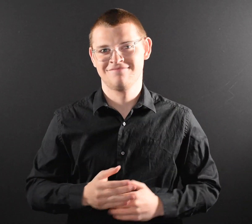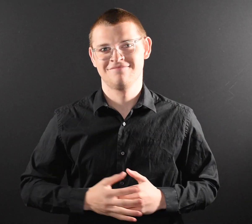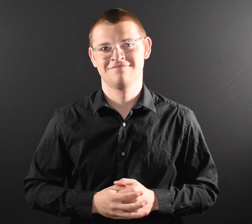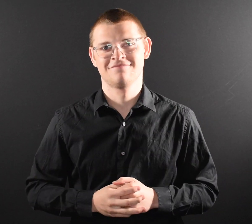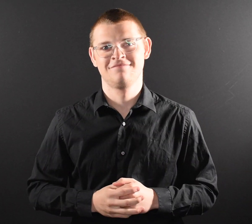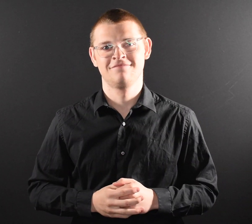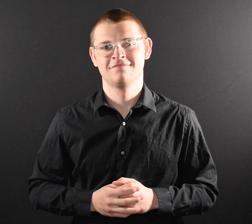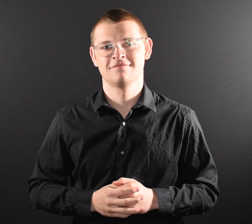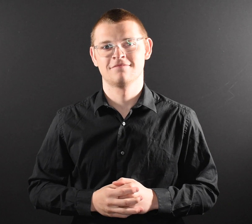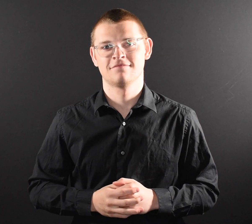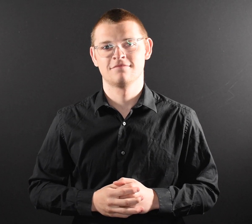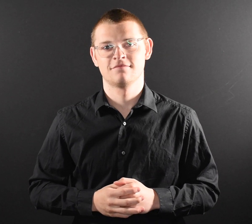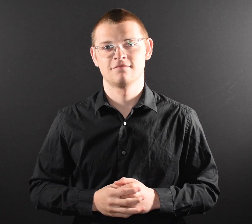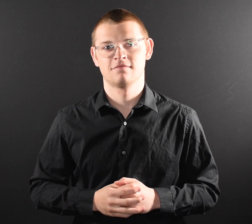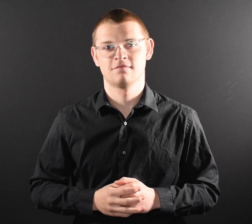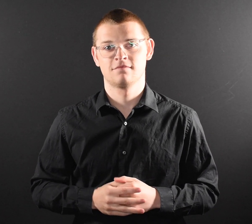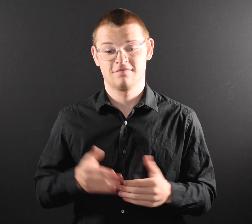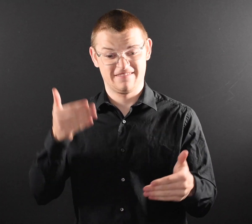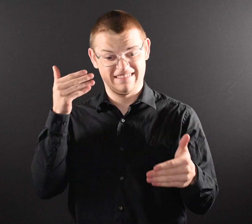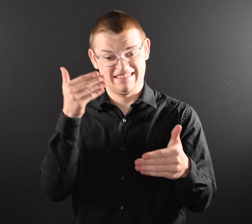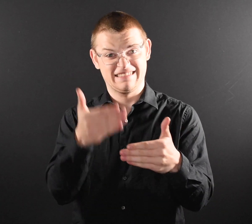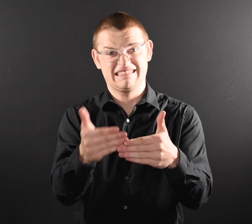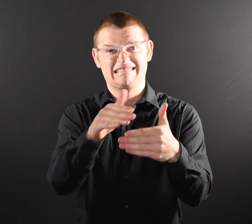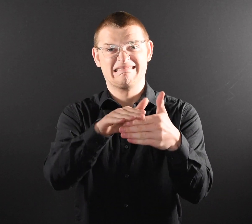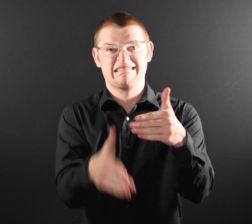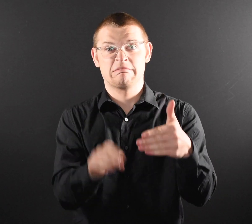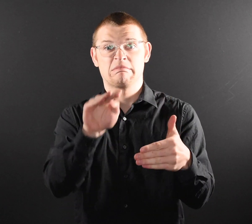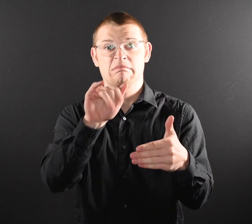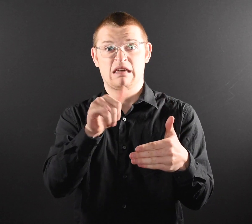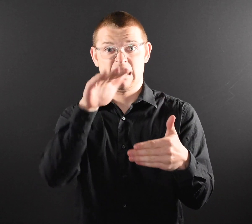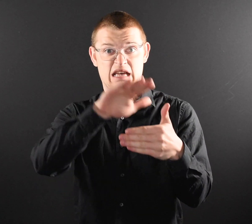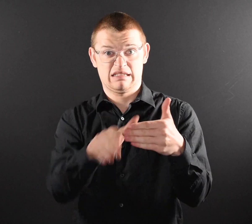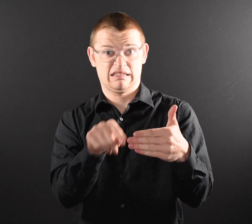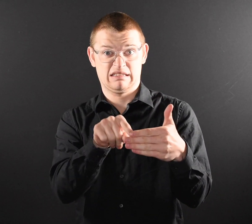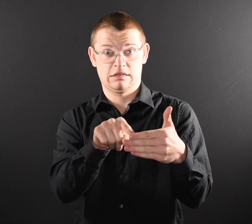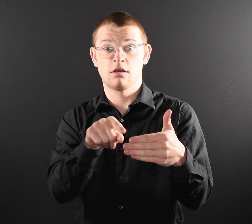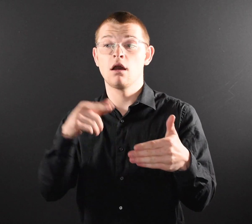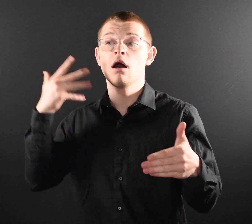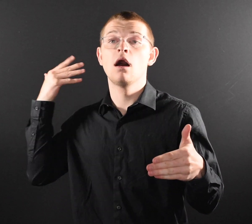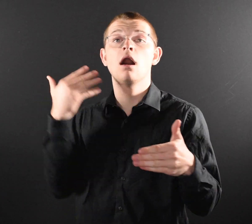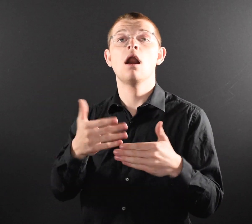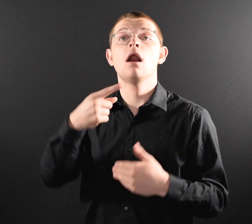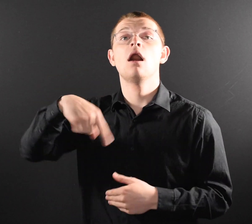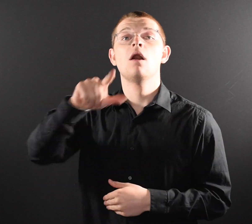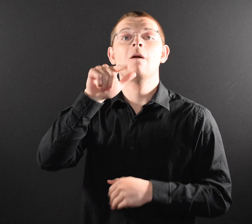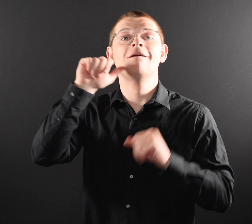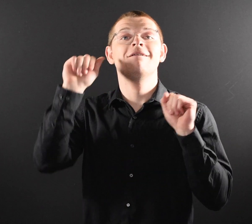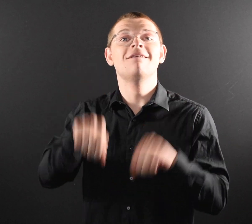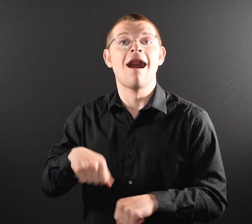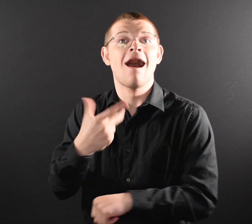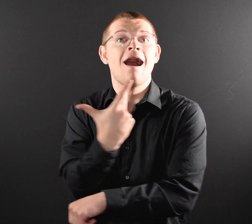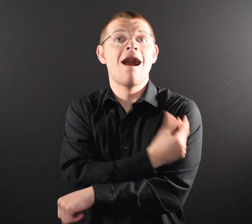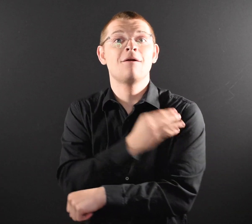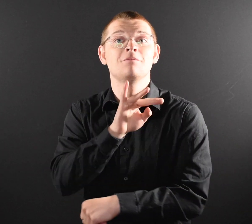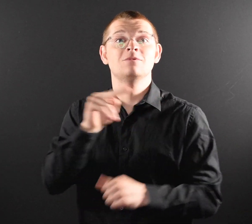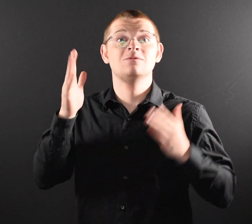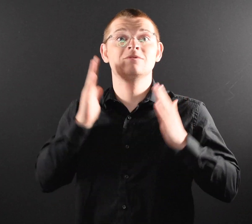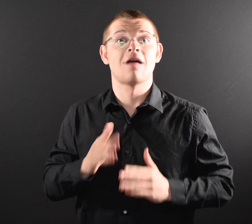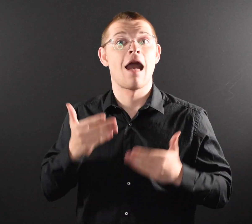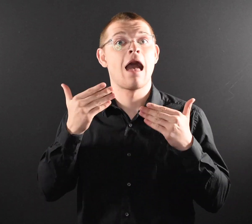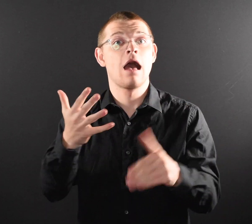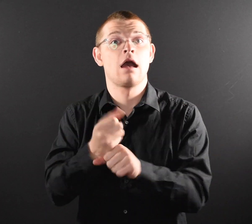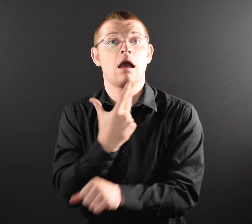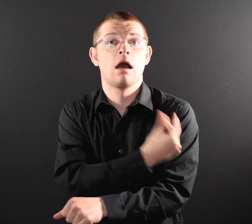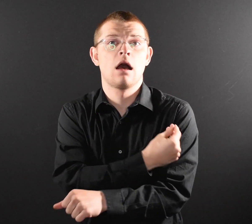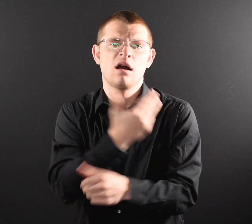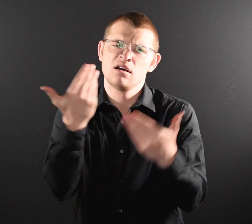• By the end of May, every eligible Minnesotan who wants a shot should be able to get